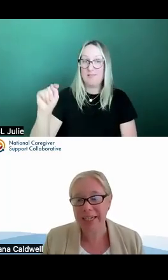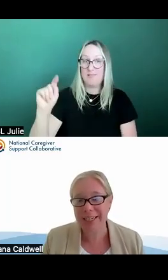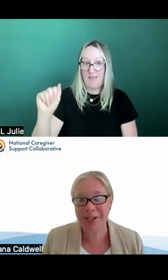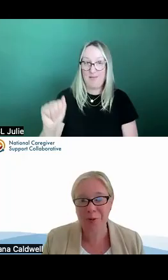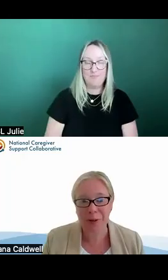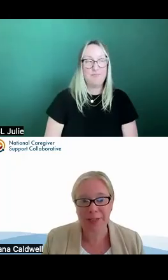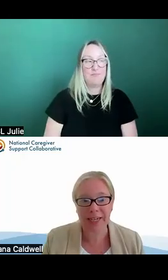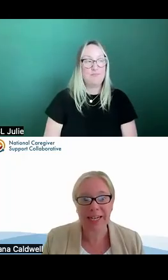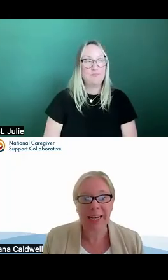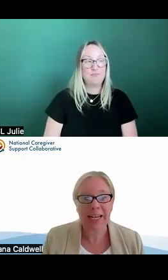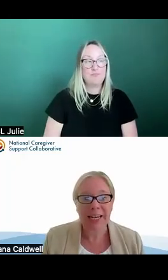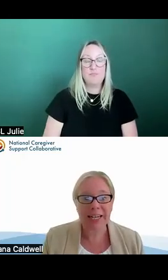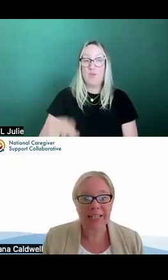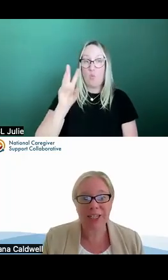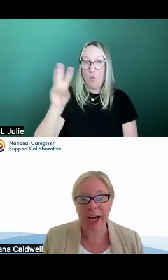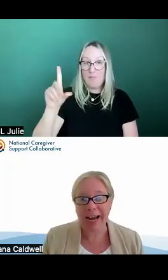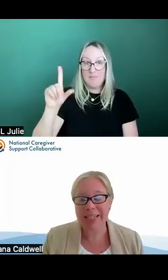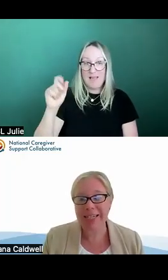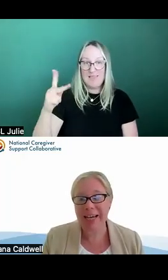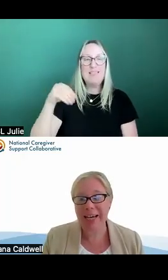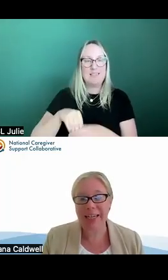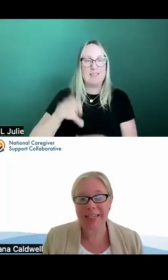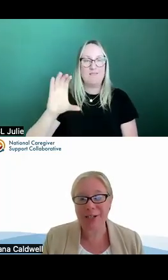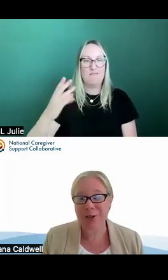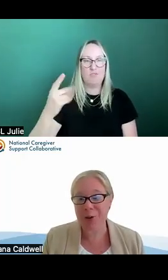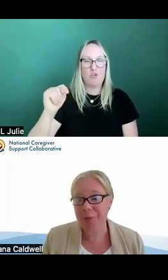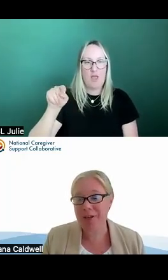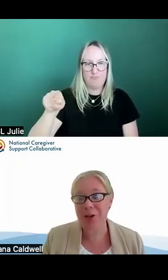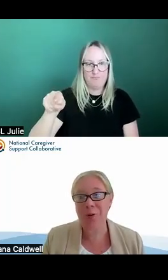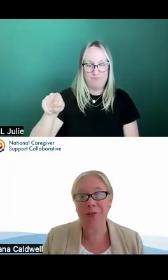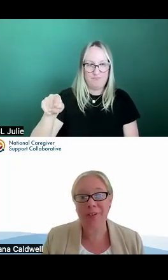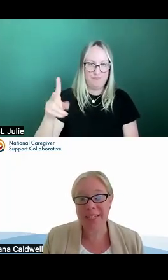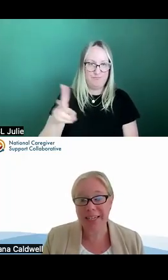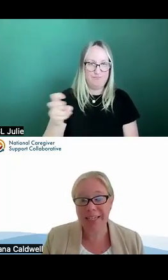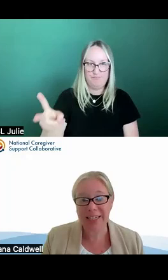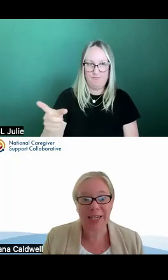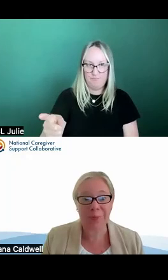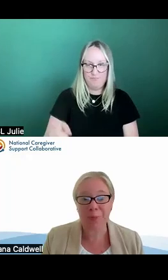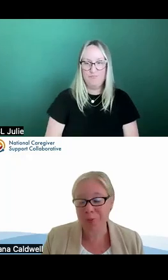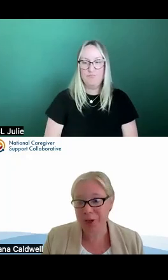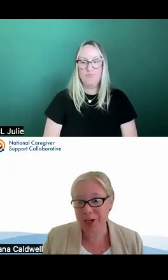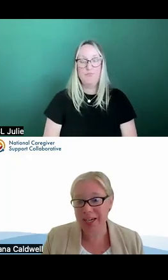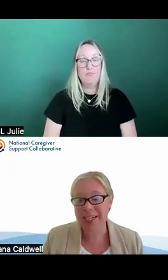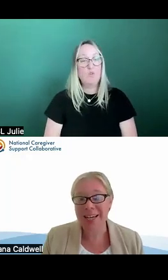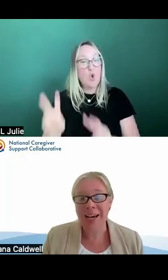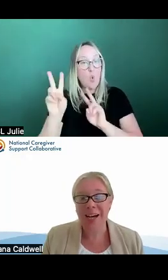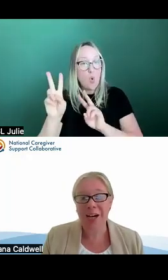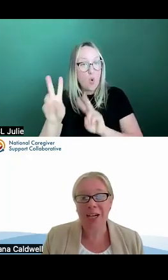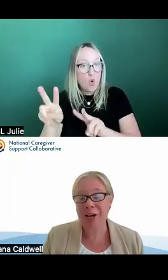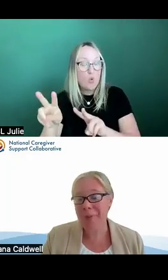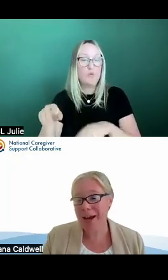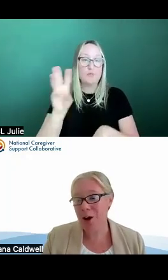link to the website into the chat and I do hope that you will visit it, bookmark it, come back